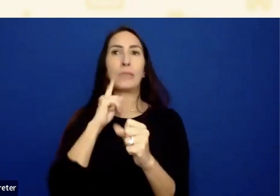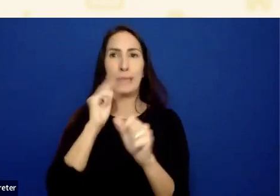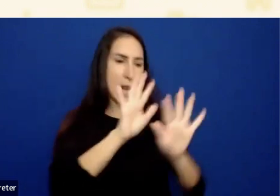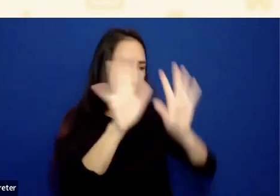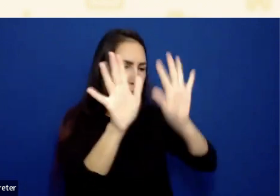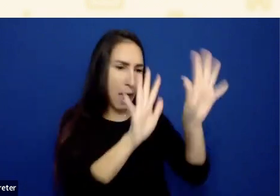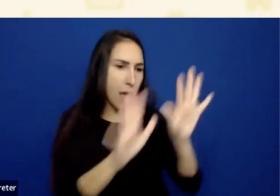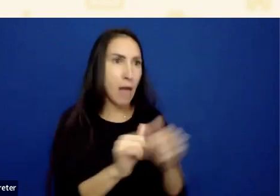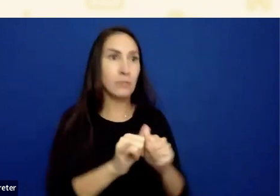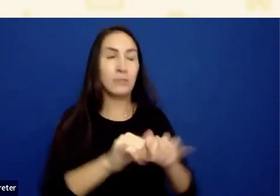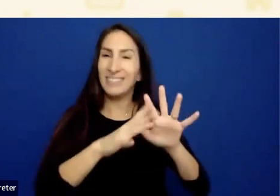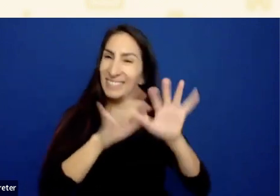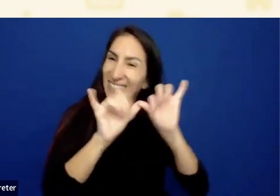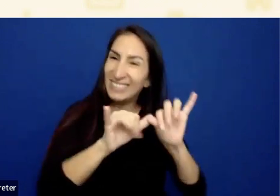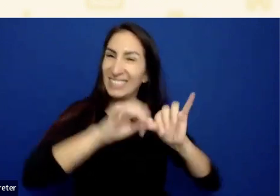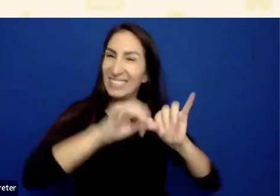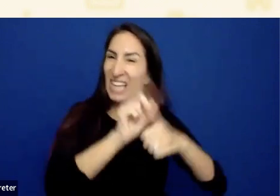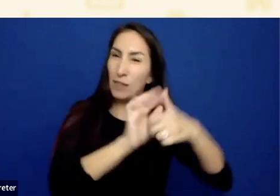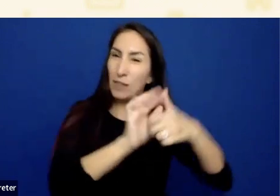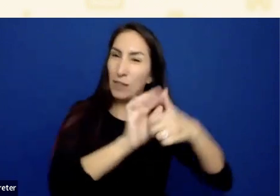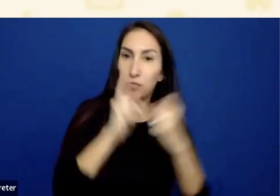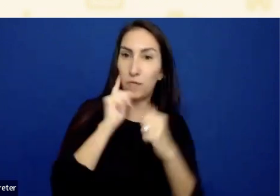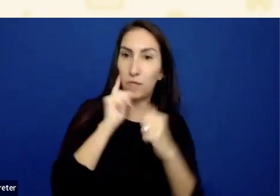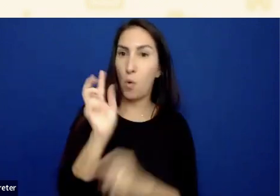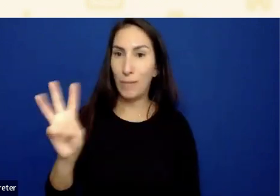Now that's from that perspective, so that's employment.